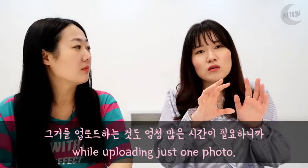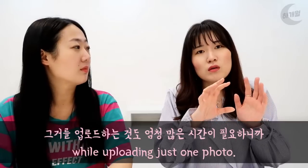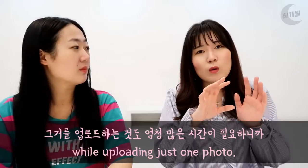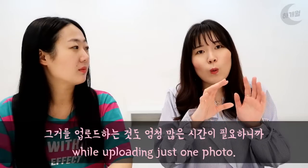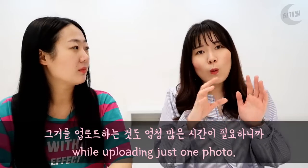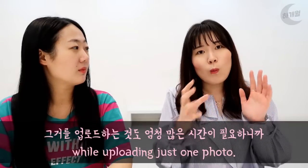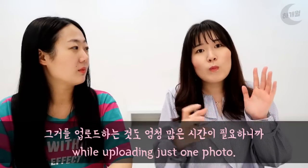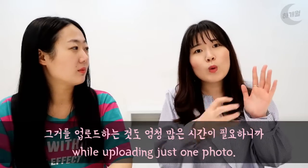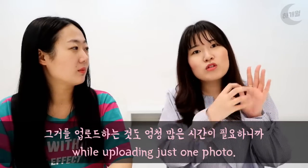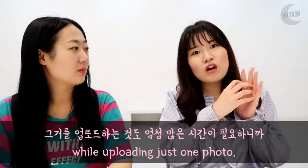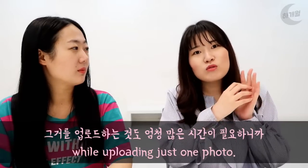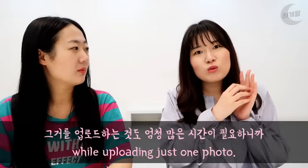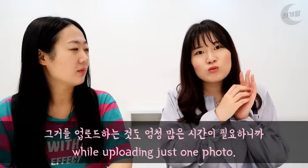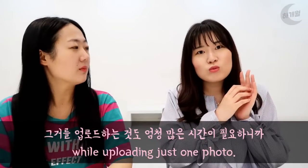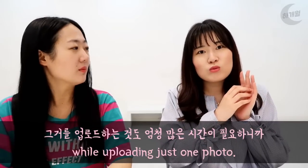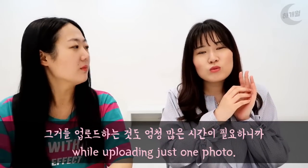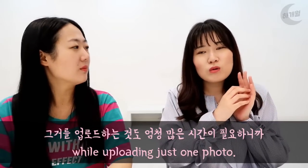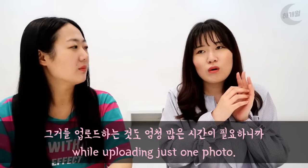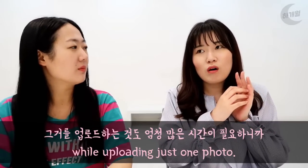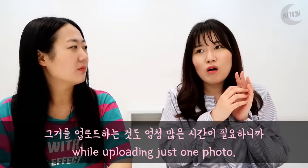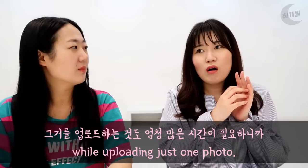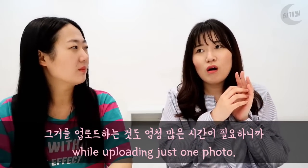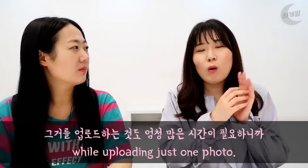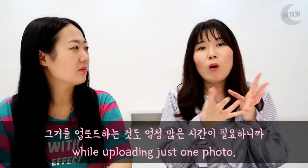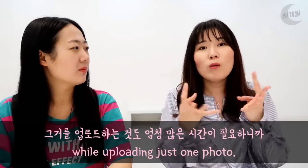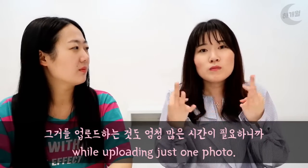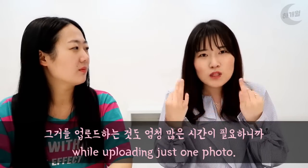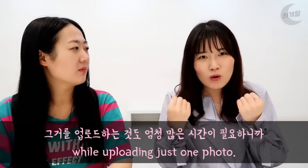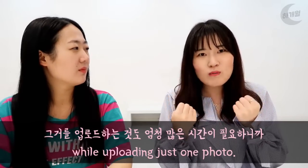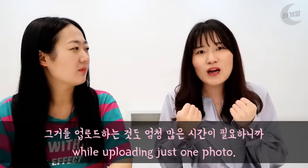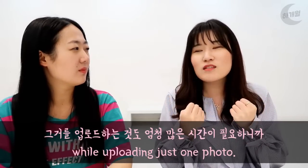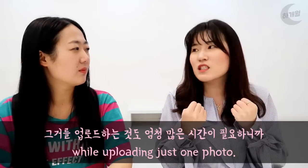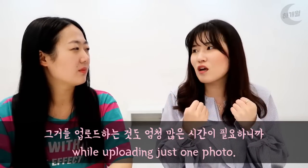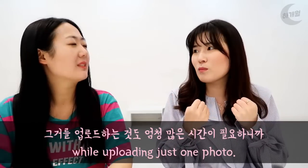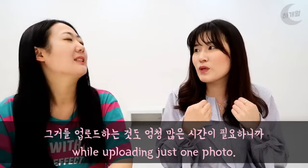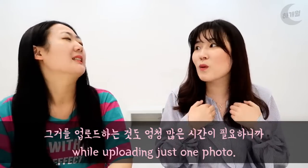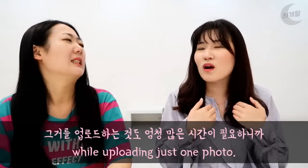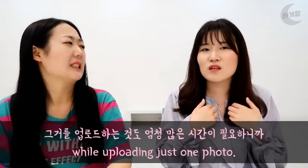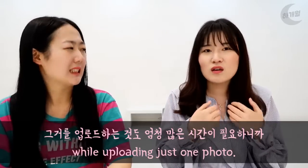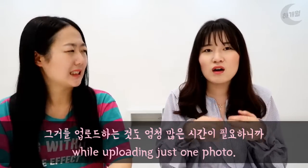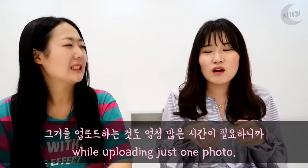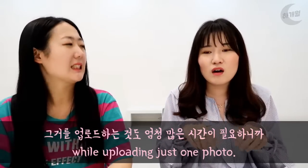while uploading just one photo.